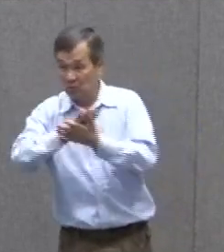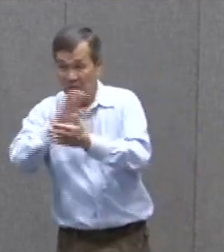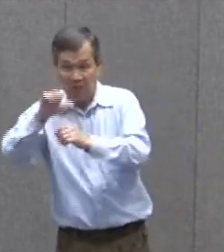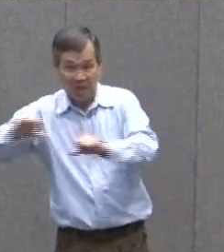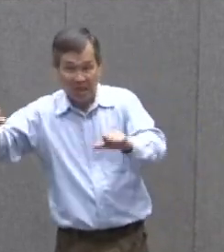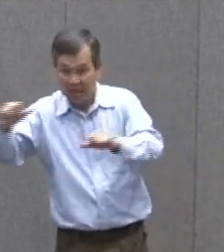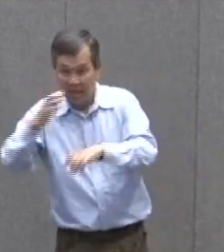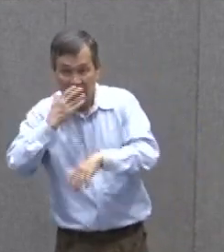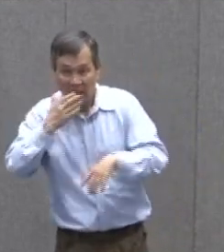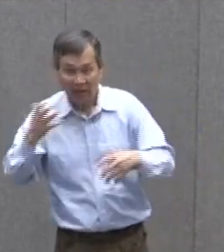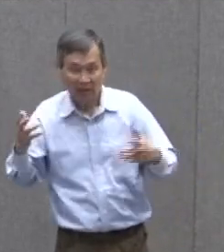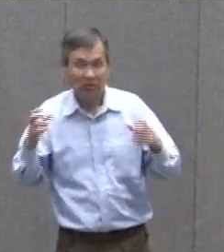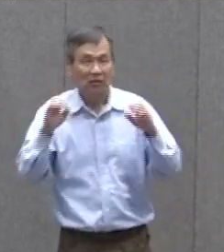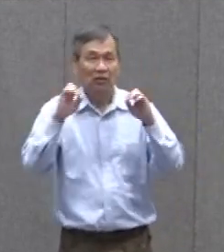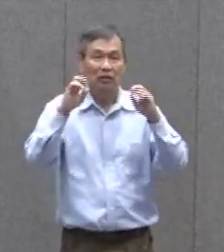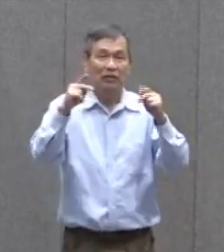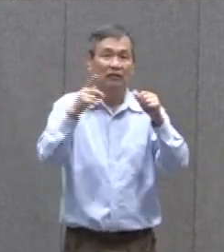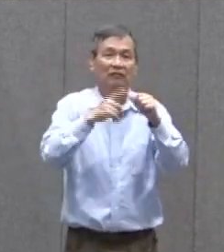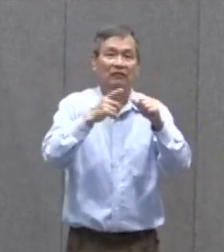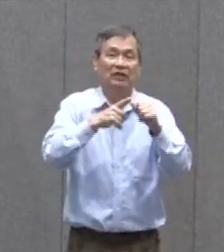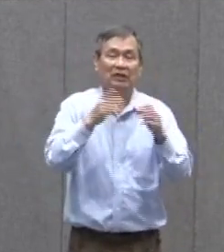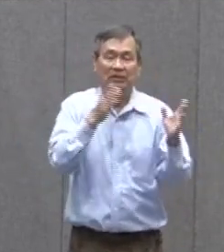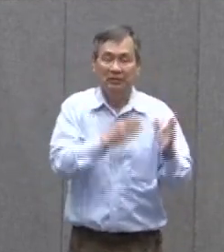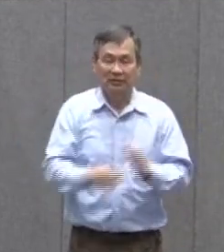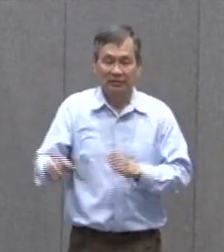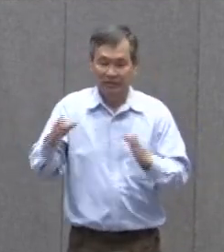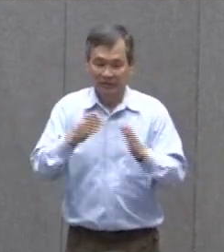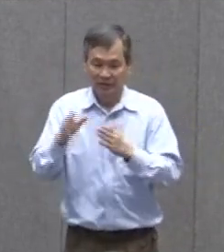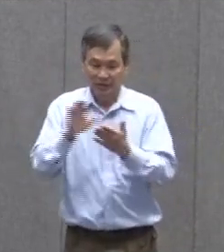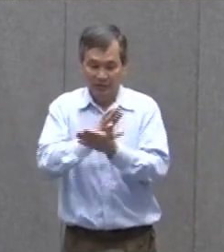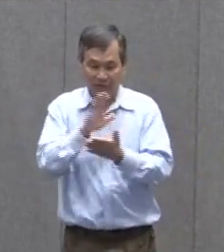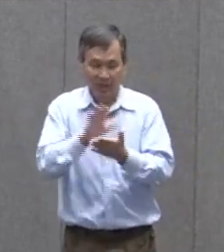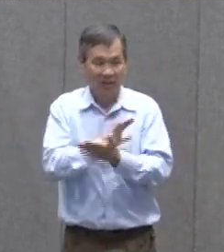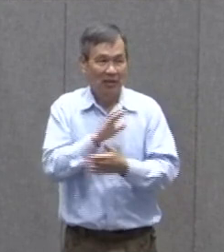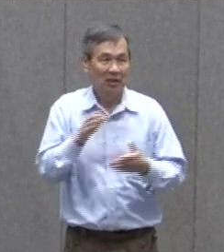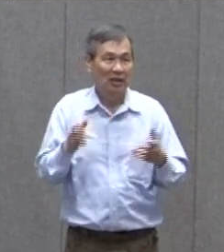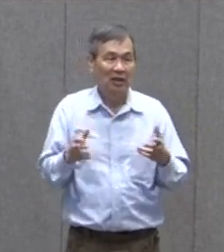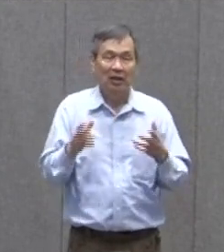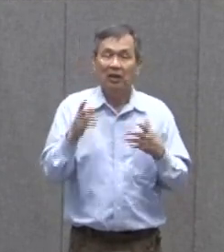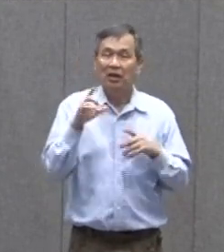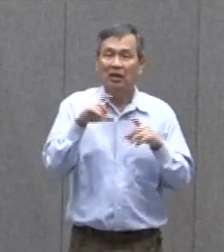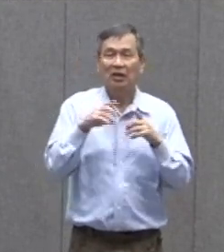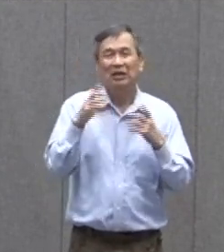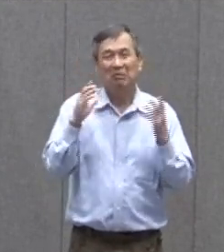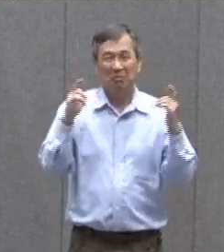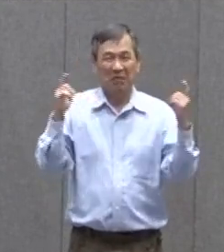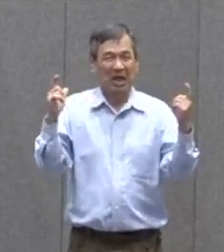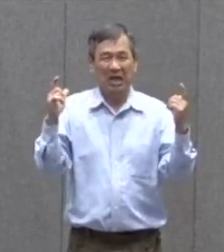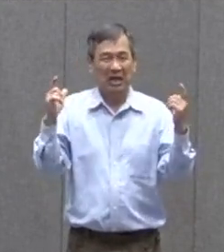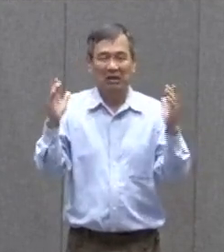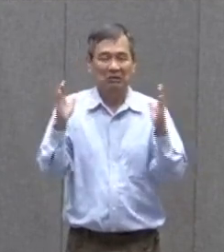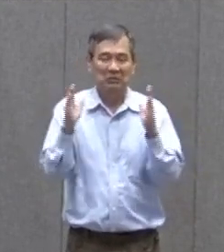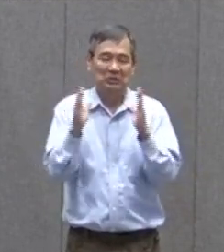So the first thing we're going to do is prepare our paper because what we want is cards that are about this size, pretty small.